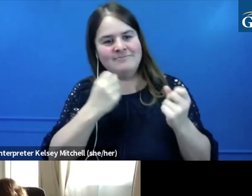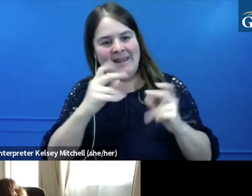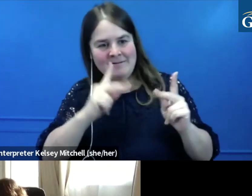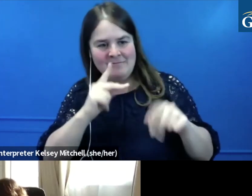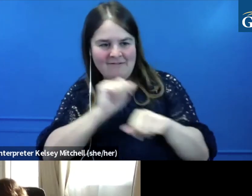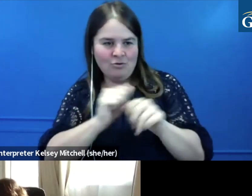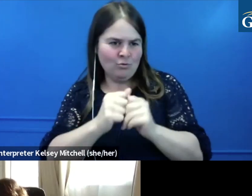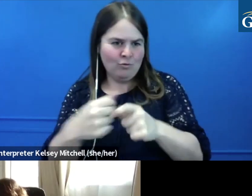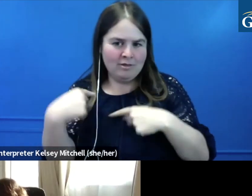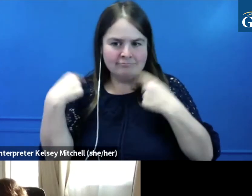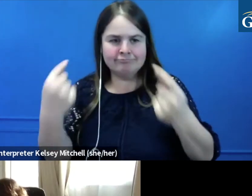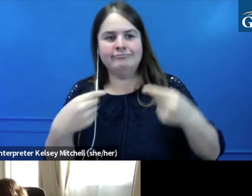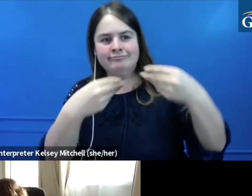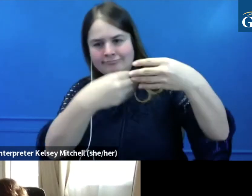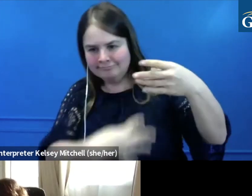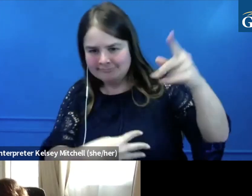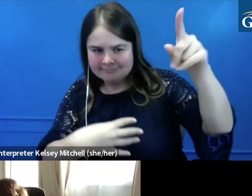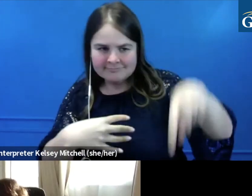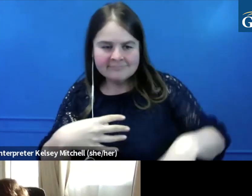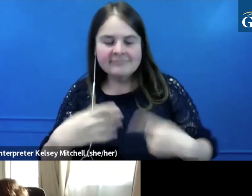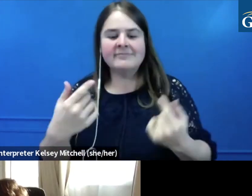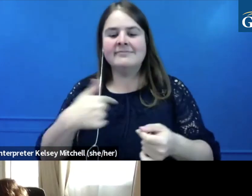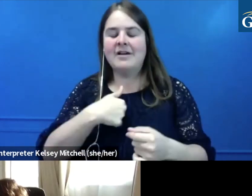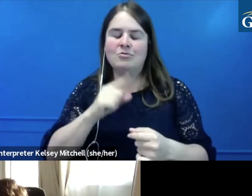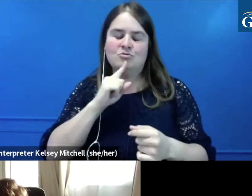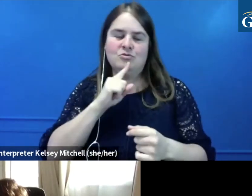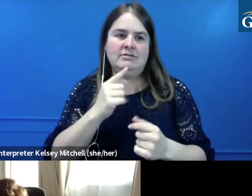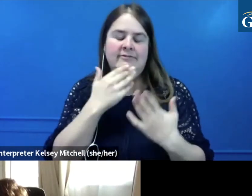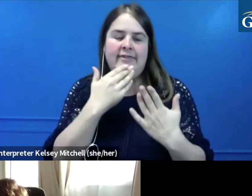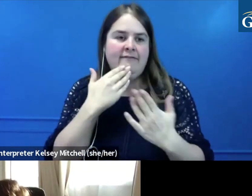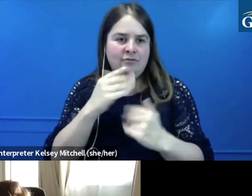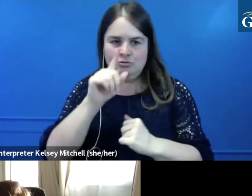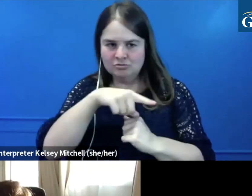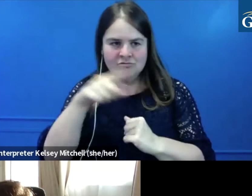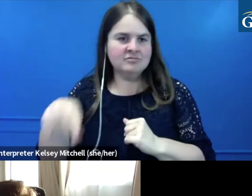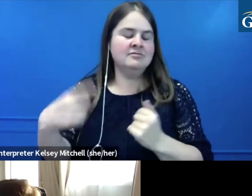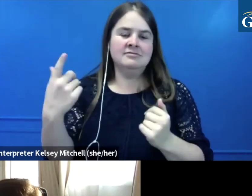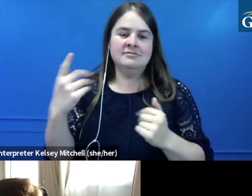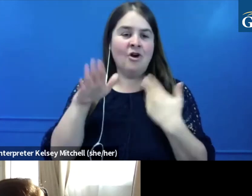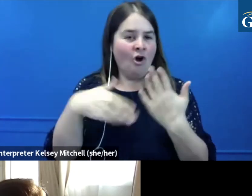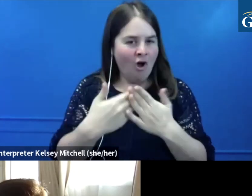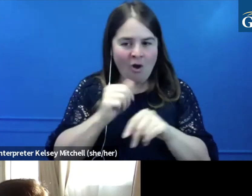um who have have